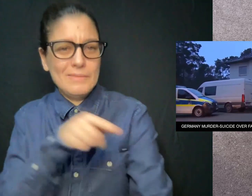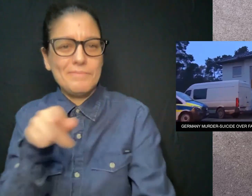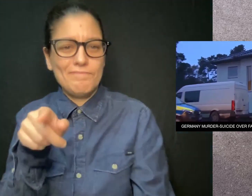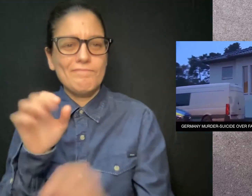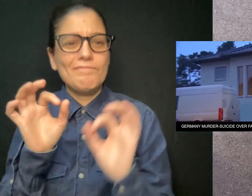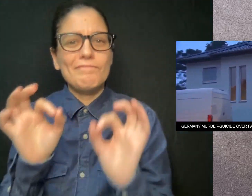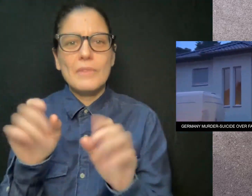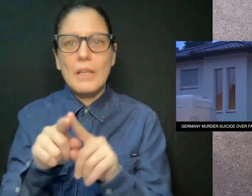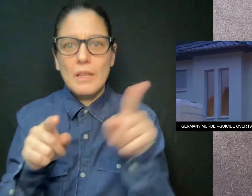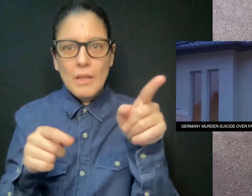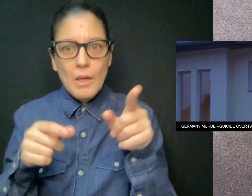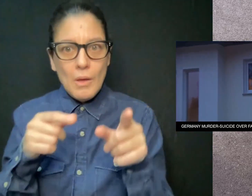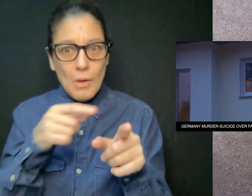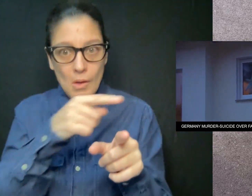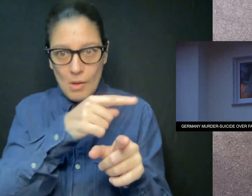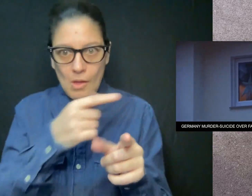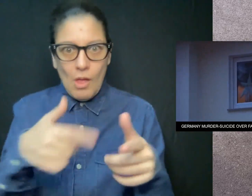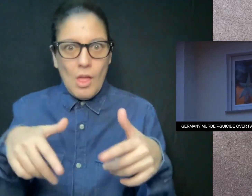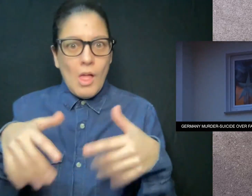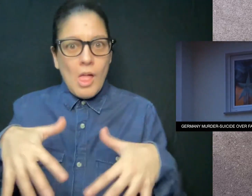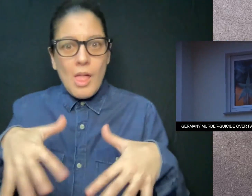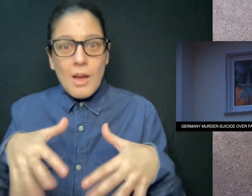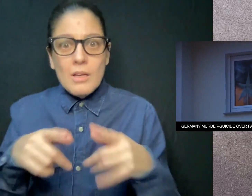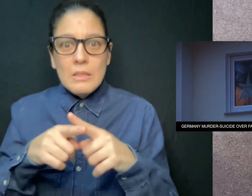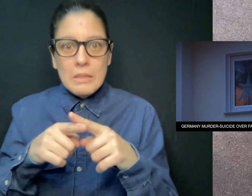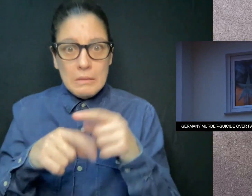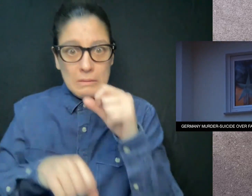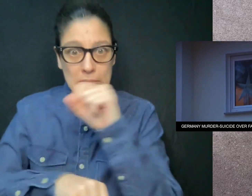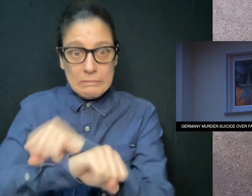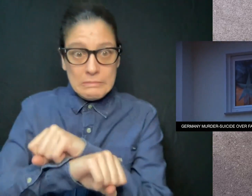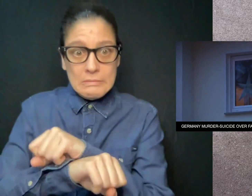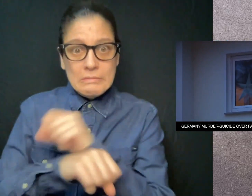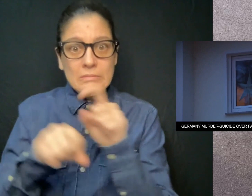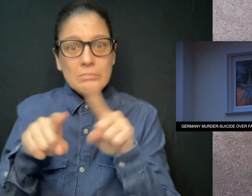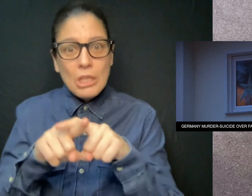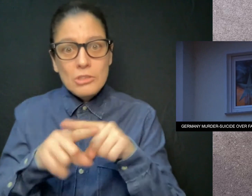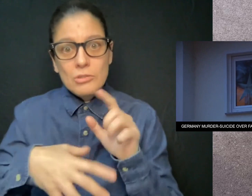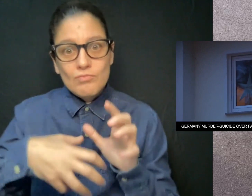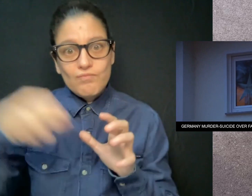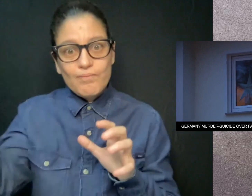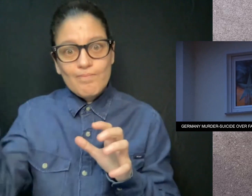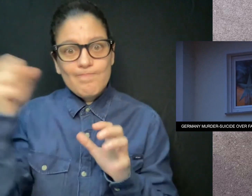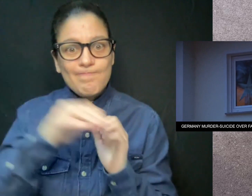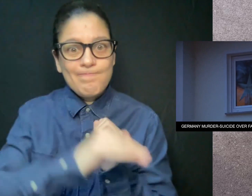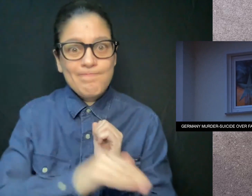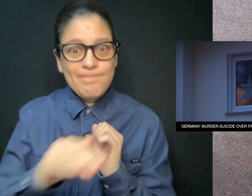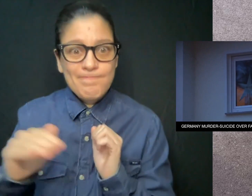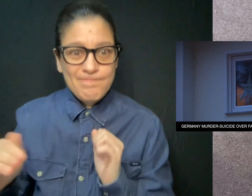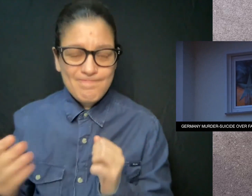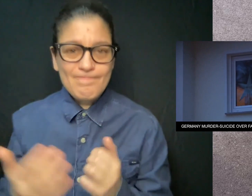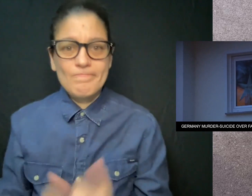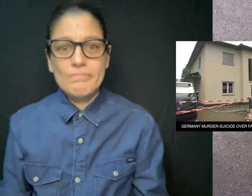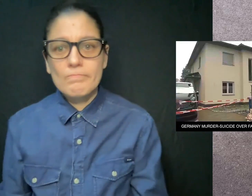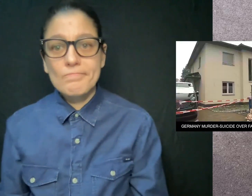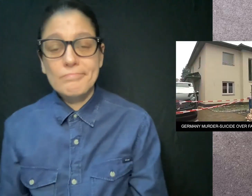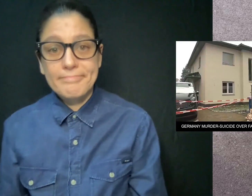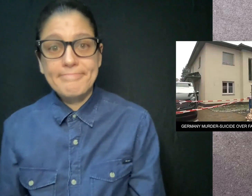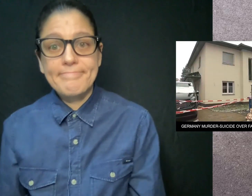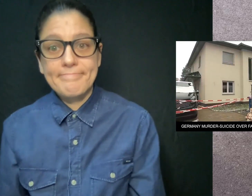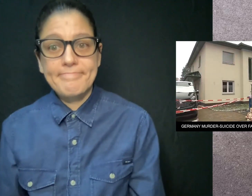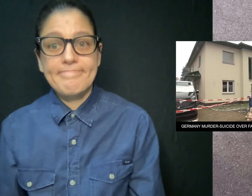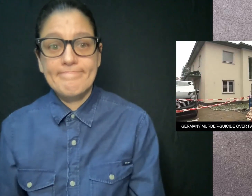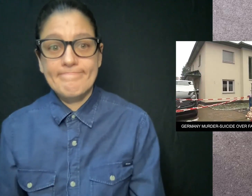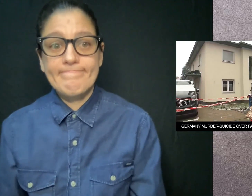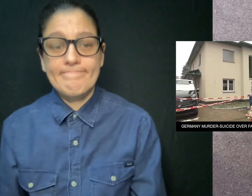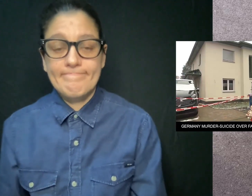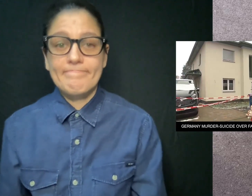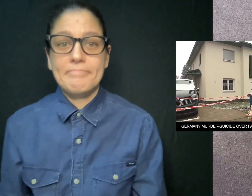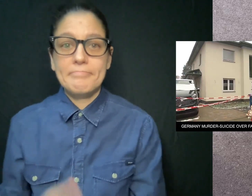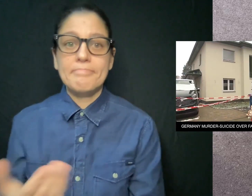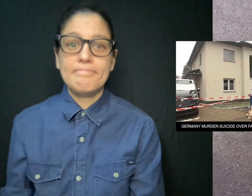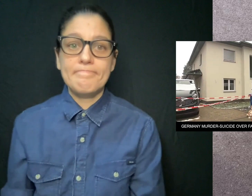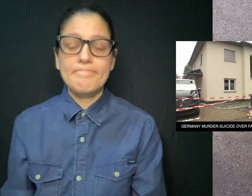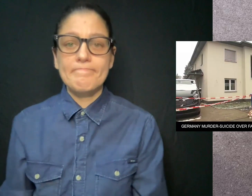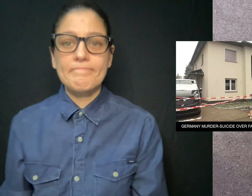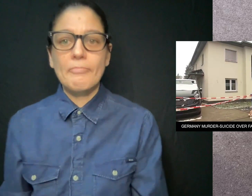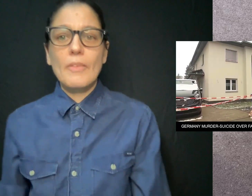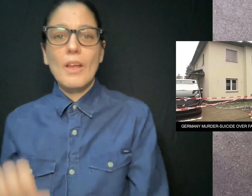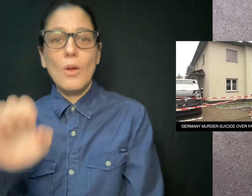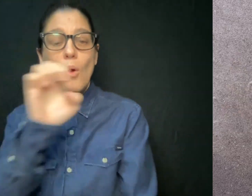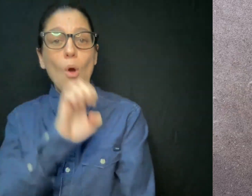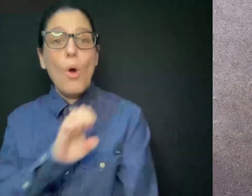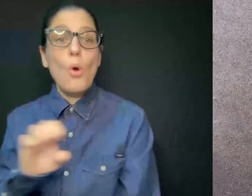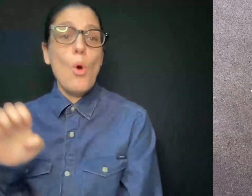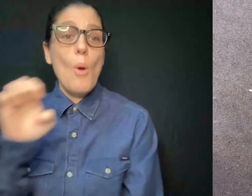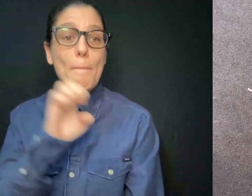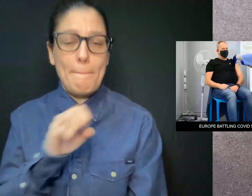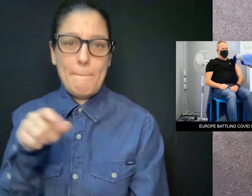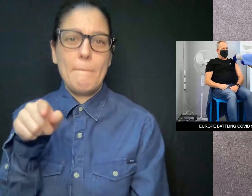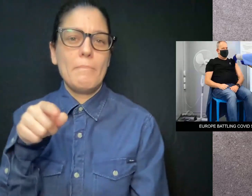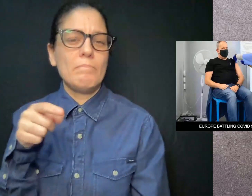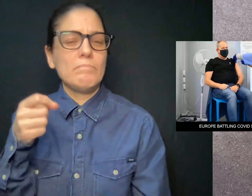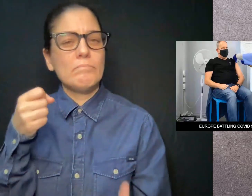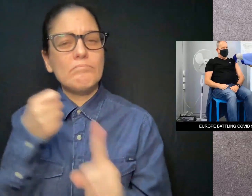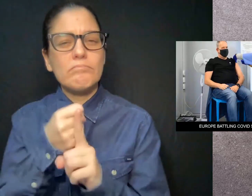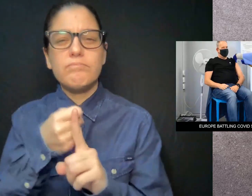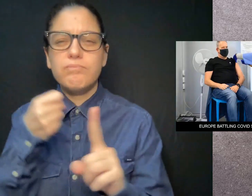Covid 19 vaccination card and he feared they would be arrested and lose custody of their children